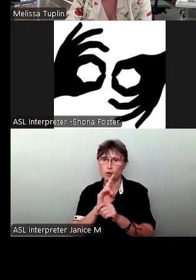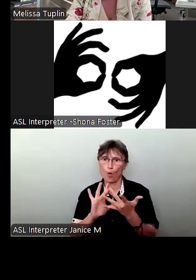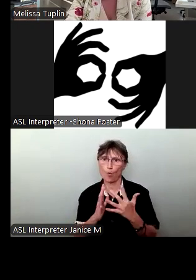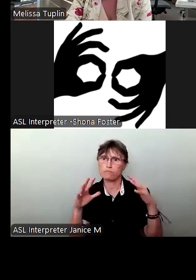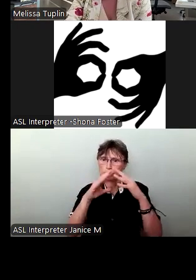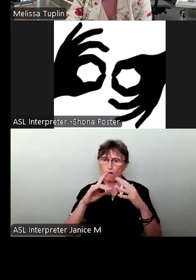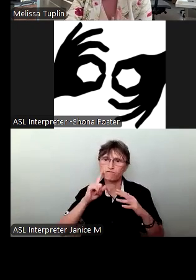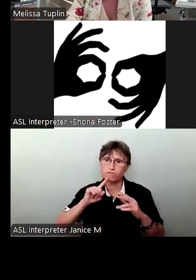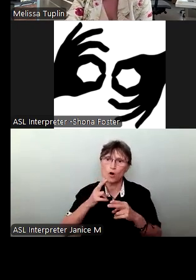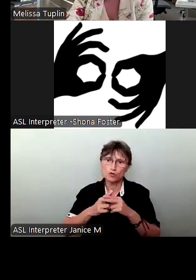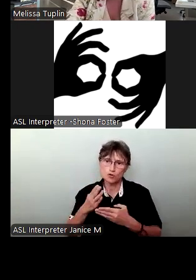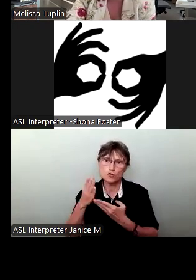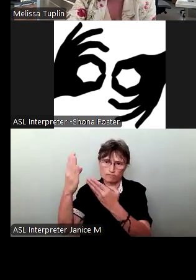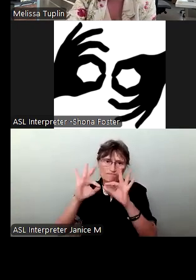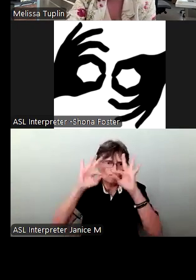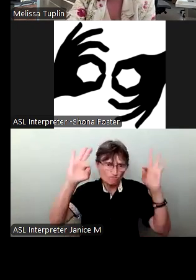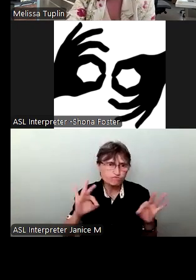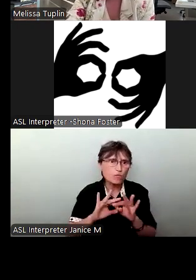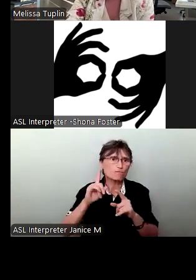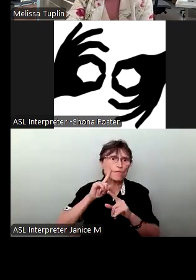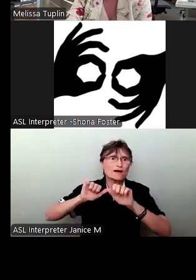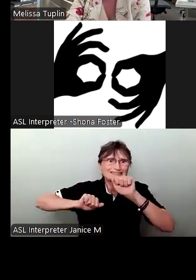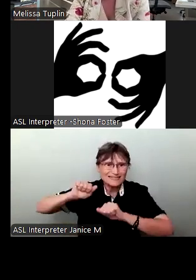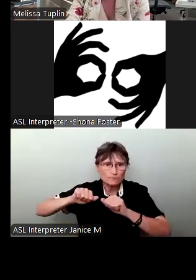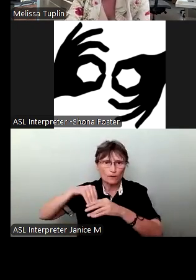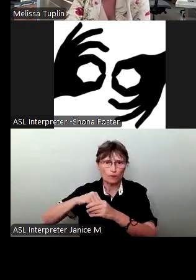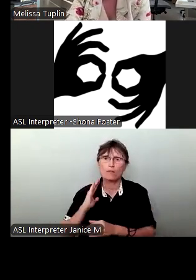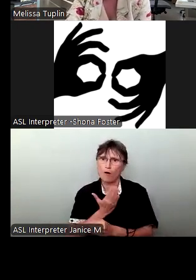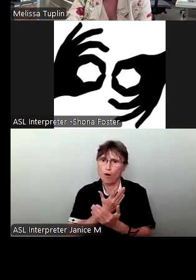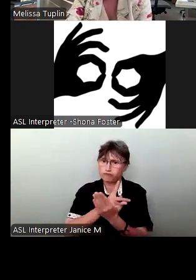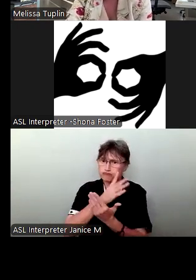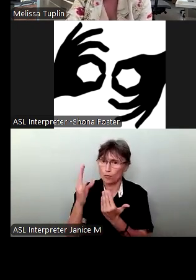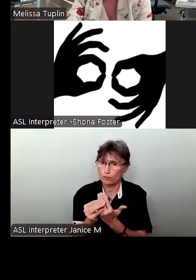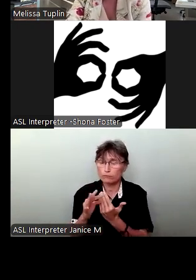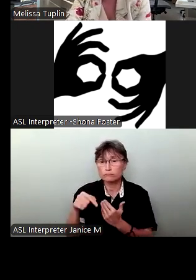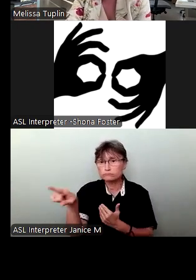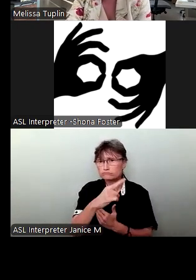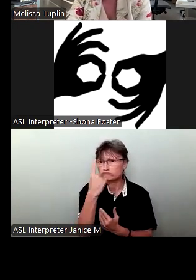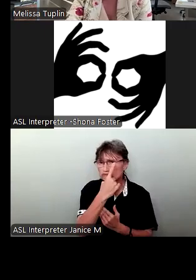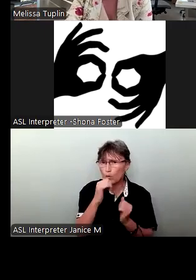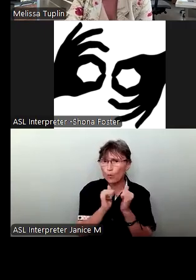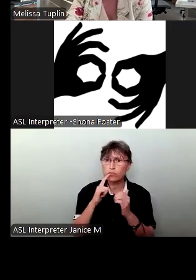Please note, though, if you are interested in being an assessor for the operating grant program,